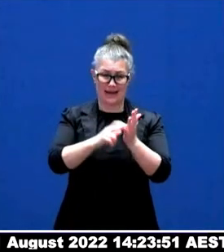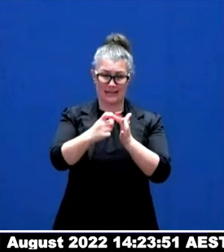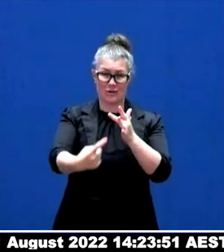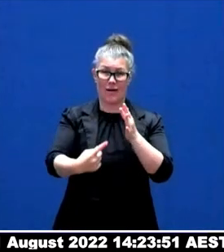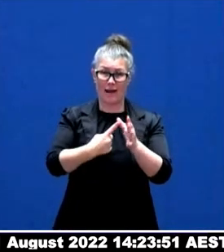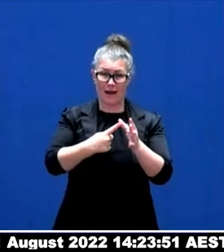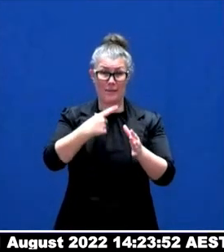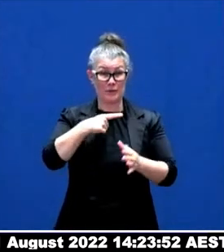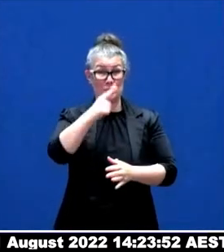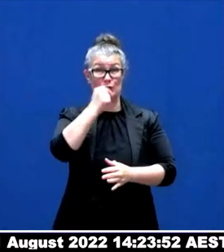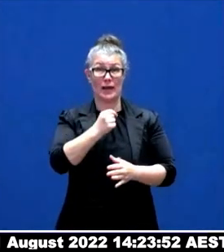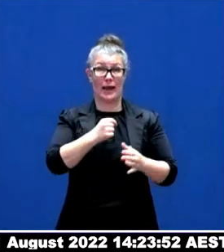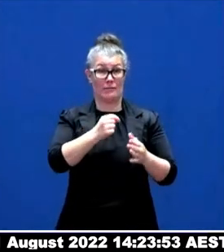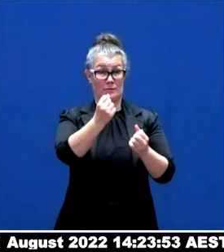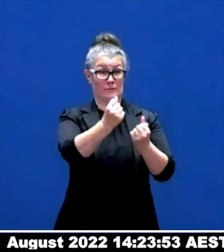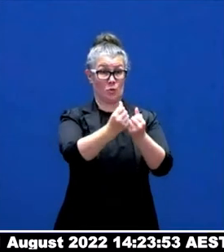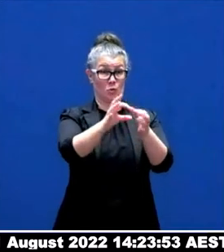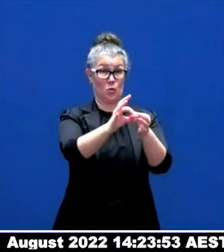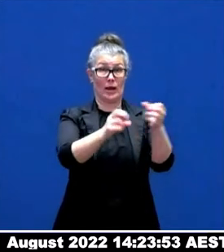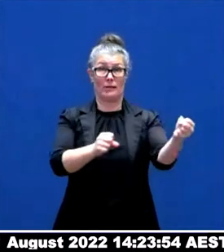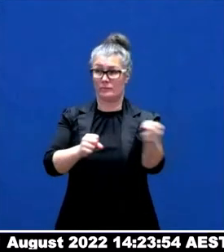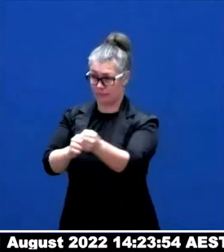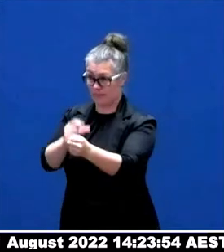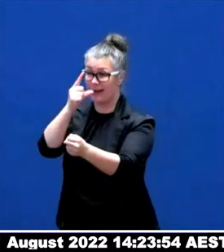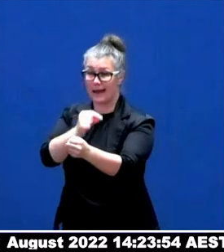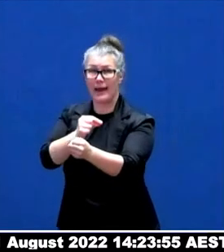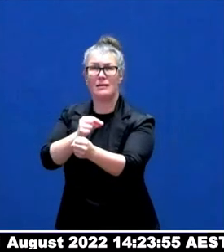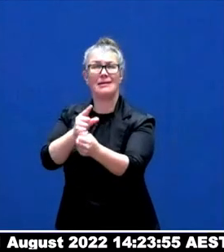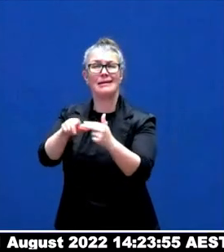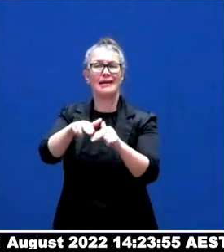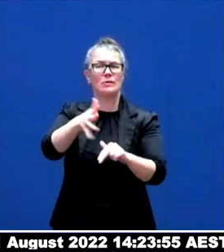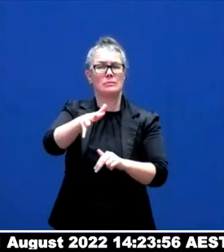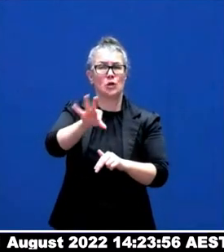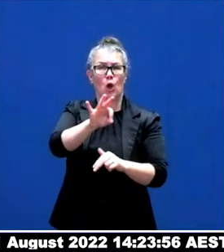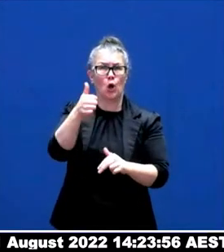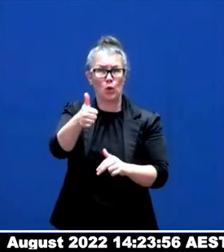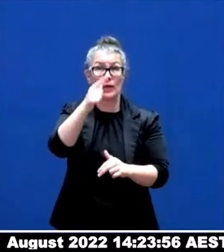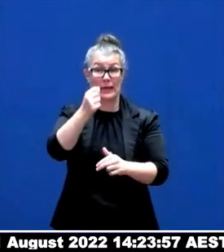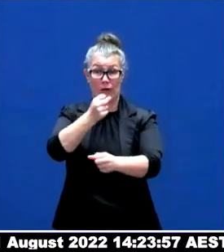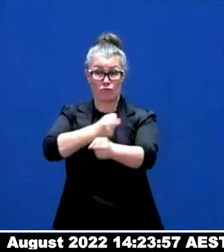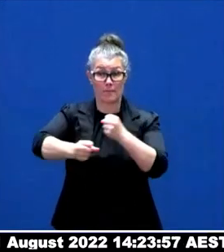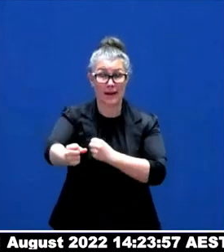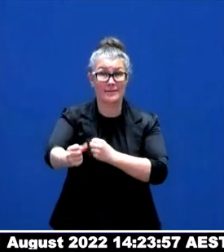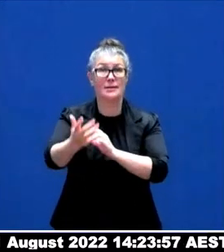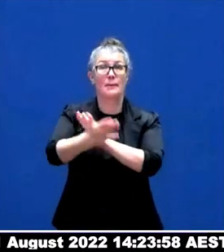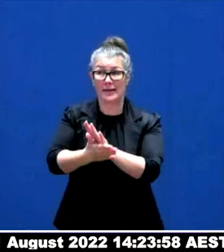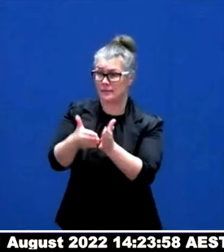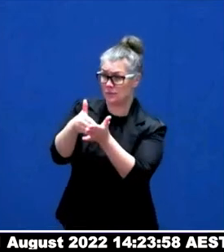coordinator, do you appoint a new one so that at least there's somebody doing the job of helping the person who's homeless or at risk of homelessness?